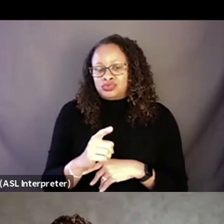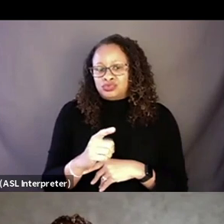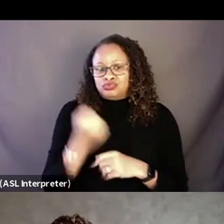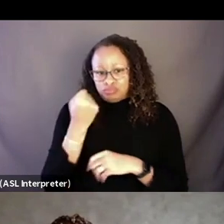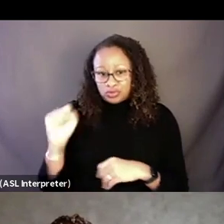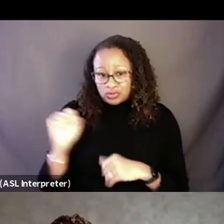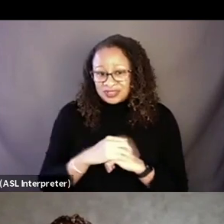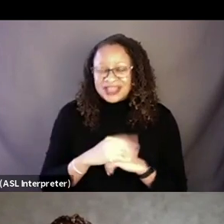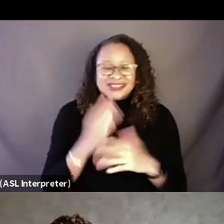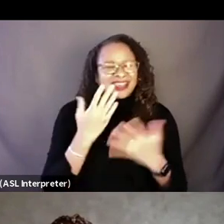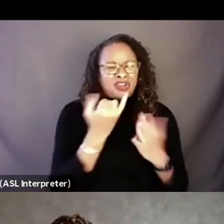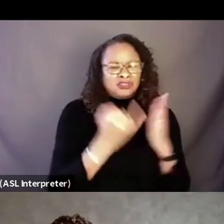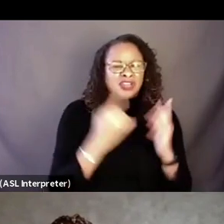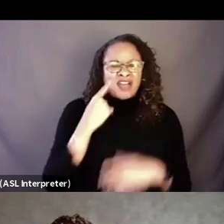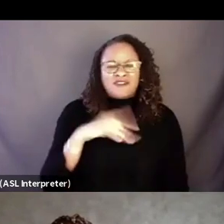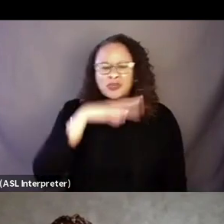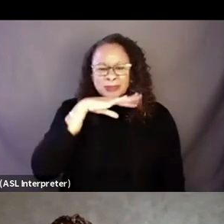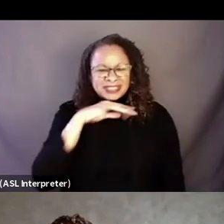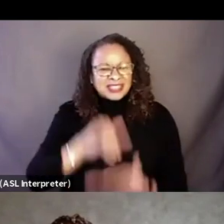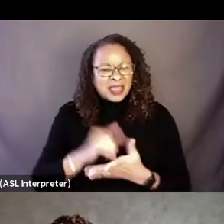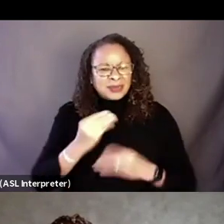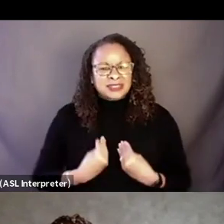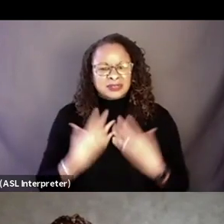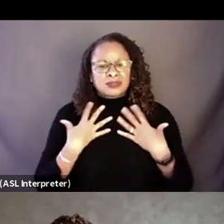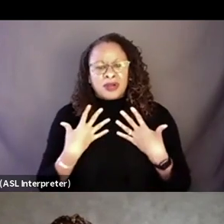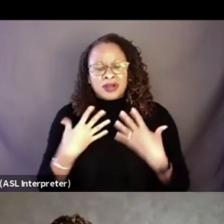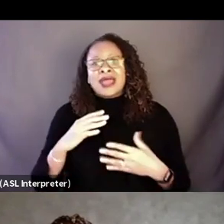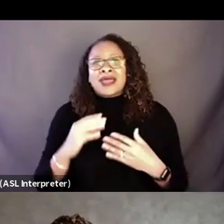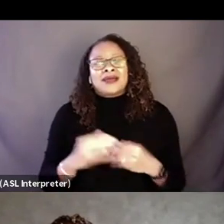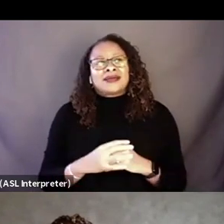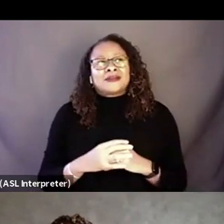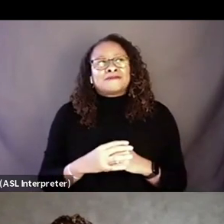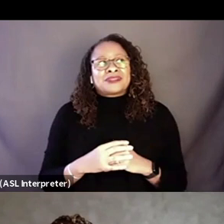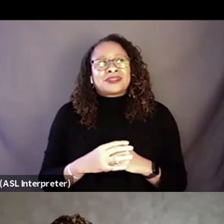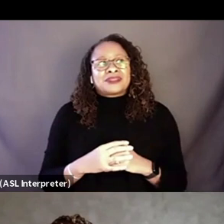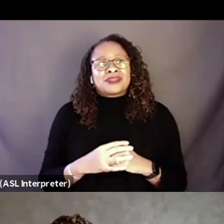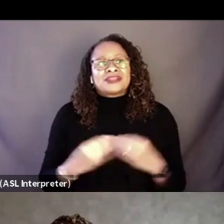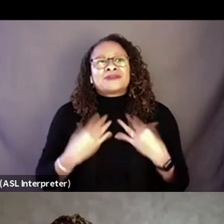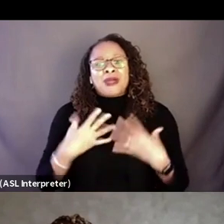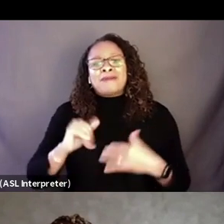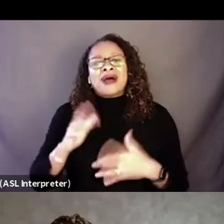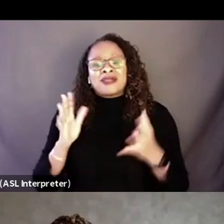For the pigs, it was inspired by "Animal Farm." All animals are equal others are more equal than others